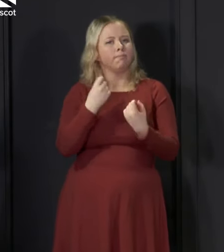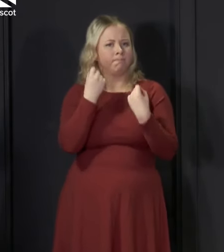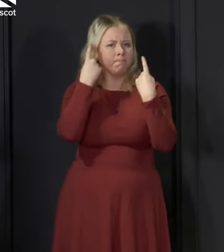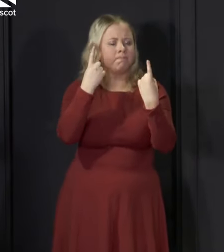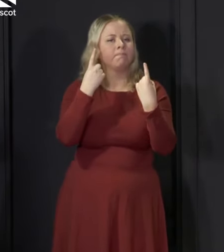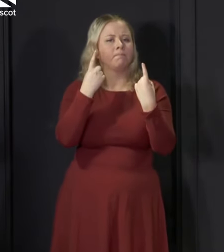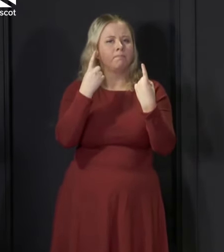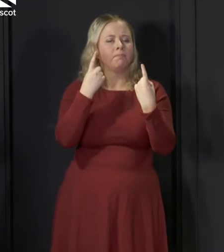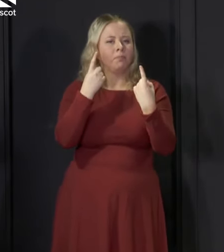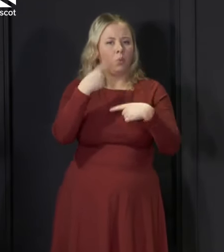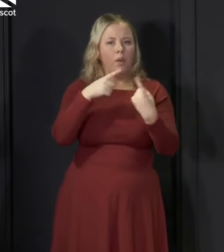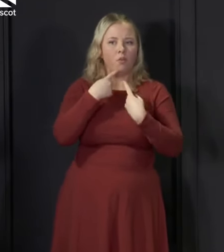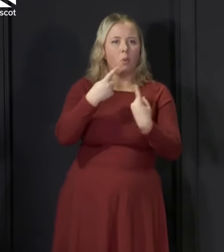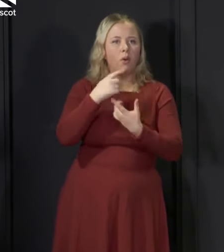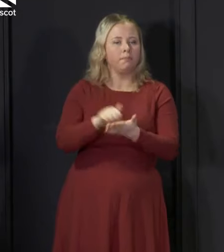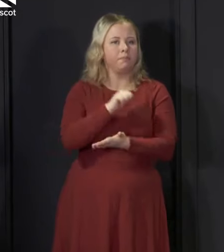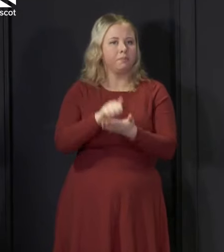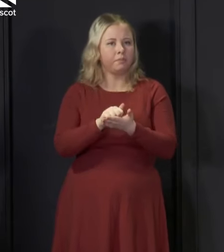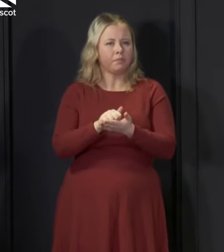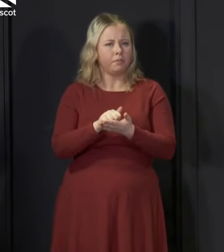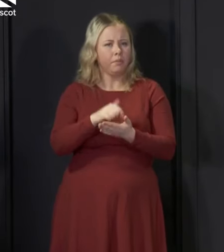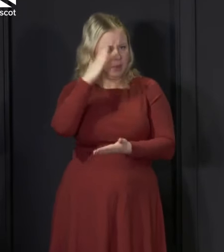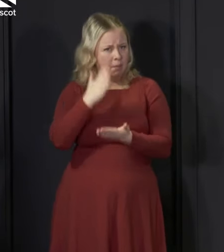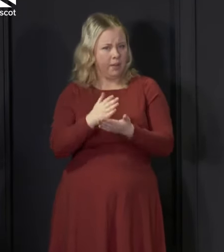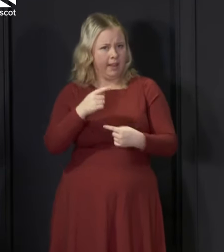accurately, and I believe we are. And in fact the figures we report in Scotland I think